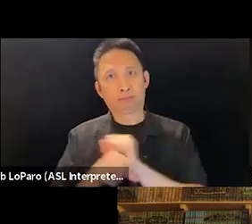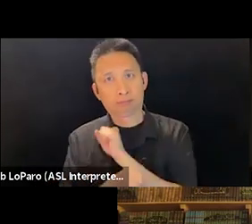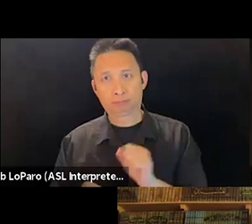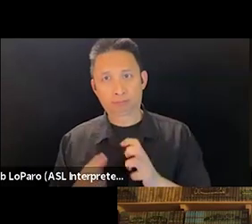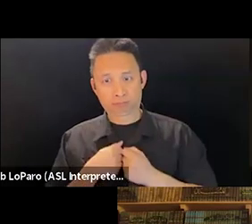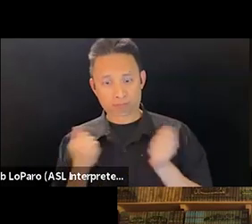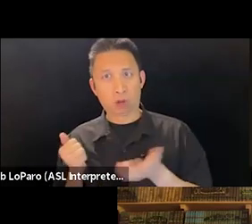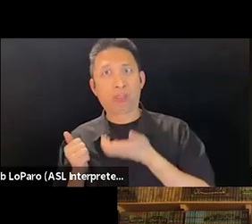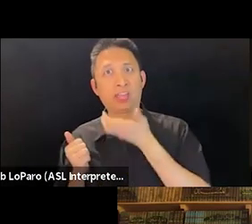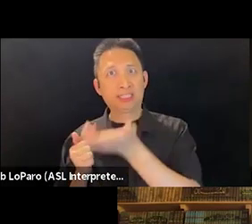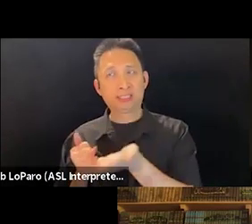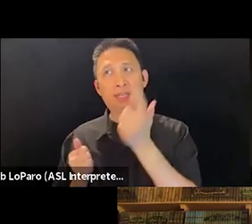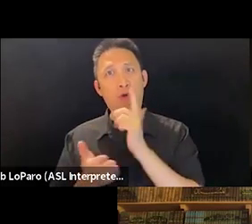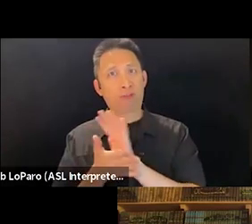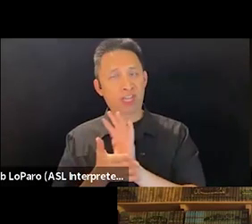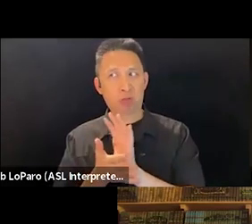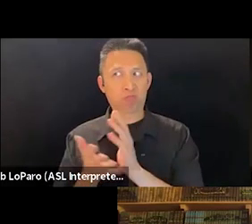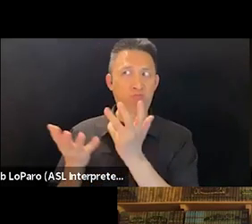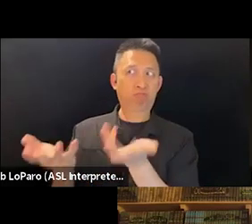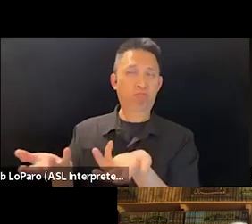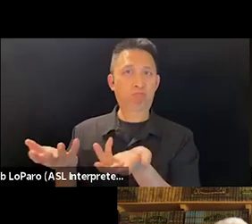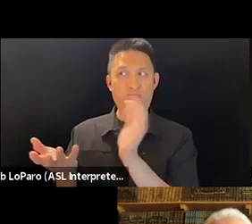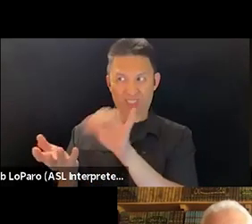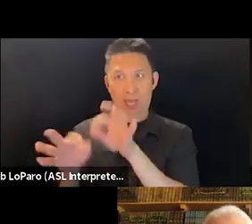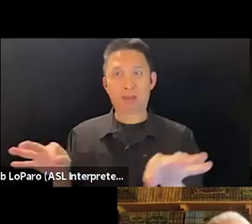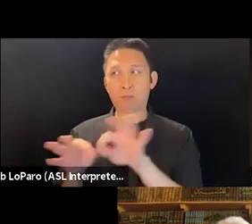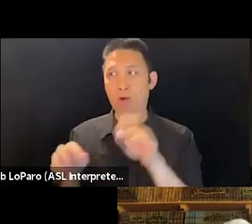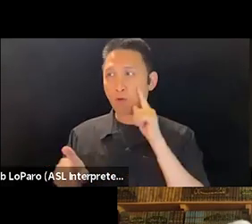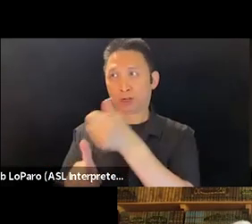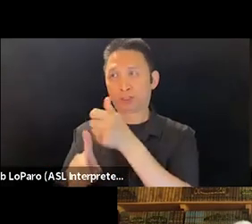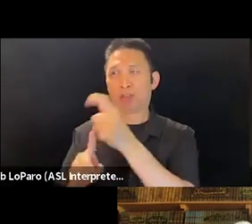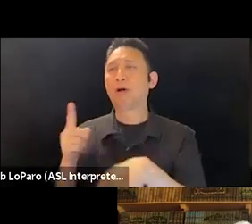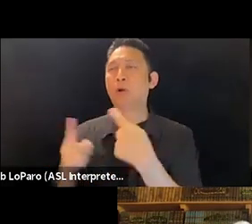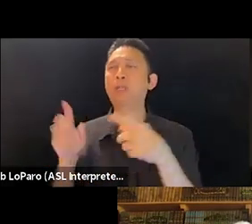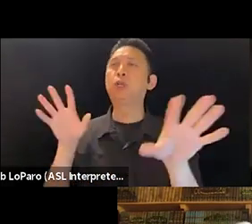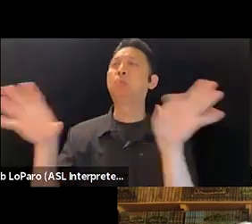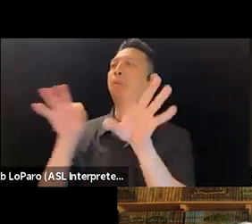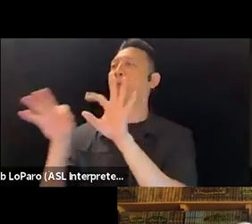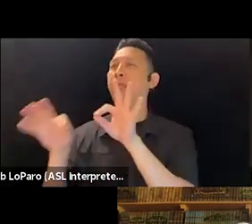How is that important for you when you get to choose films to commission or co-produce?